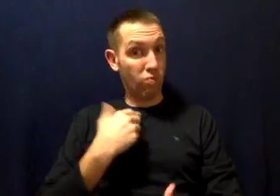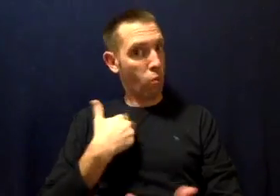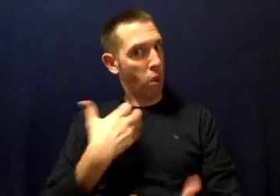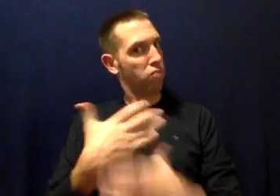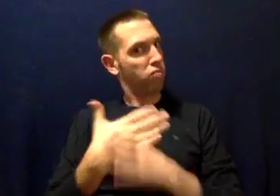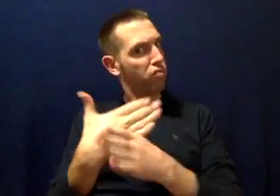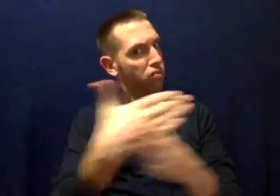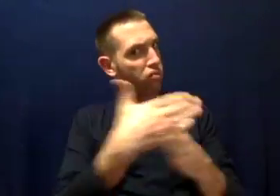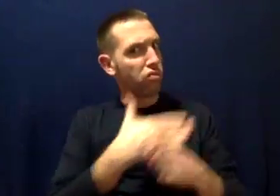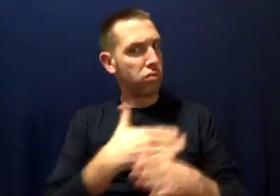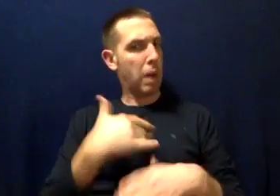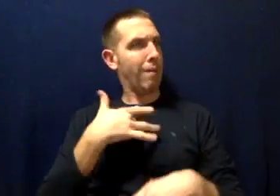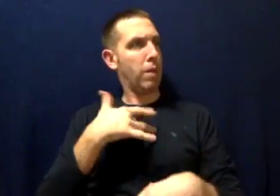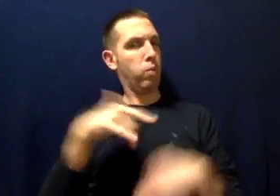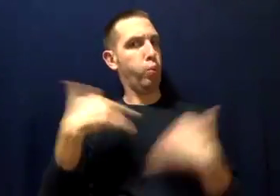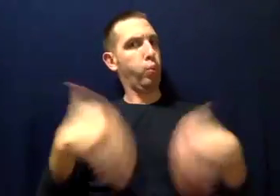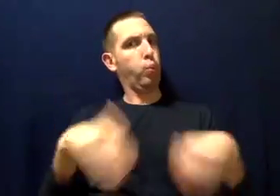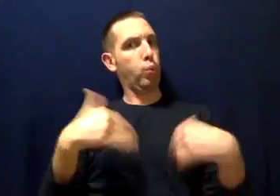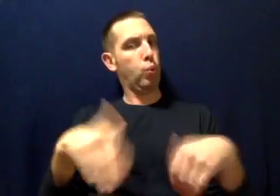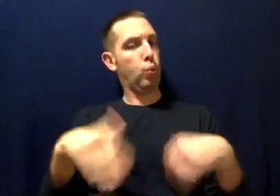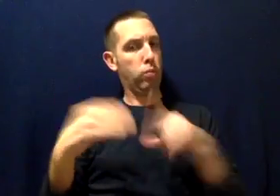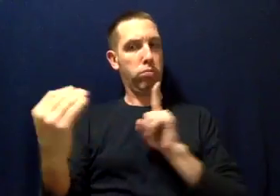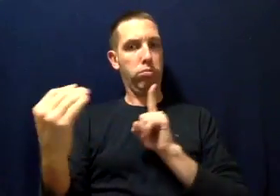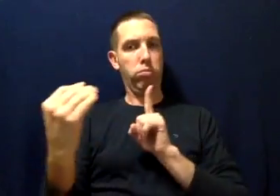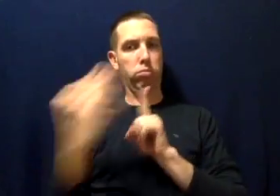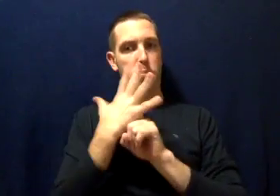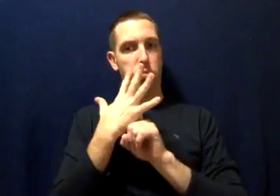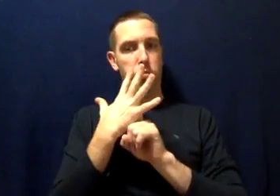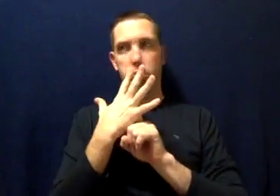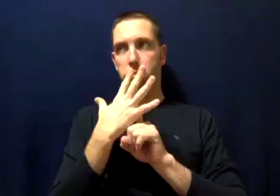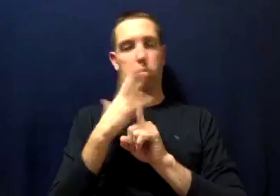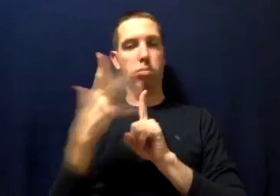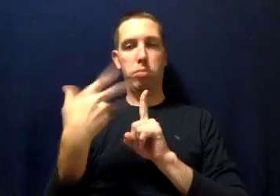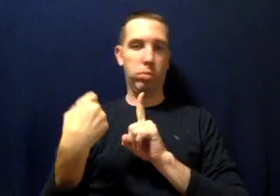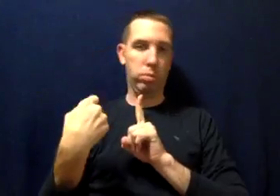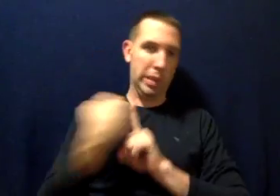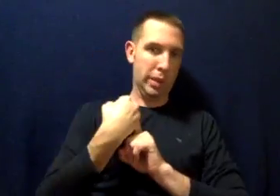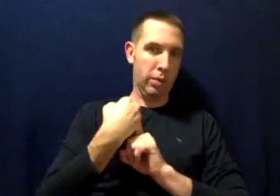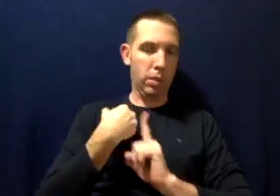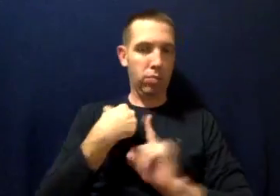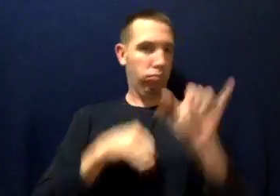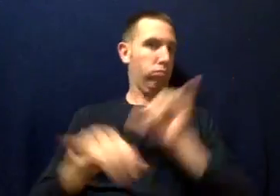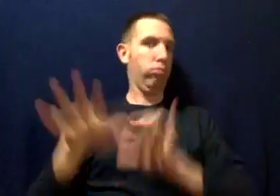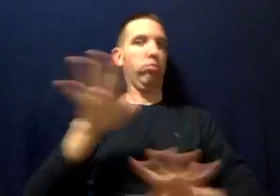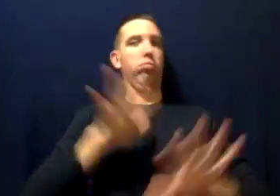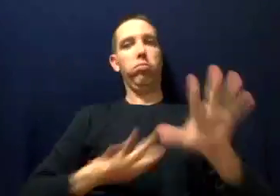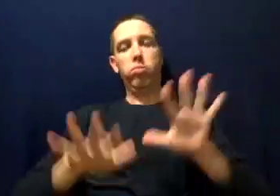and I have to tell you it had a tremendous impact on me.